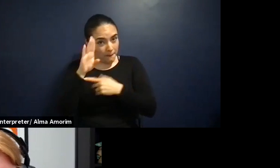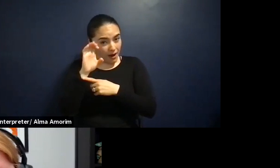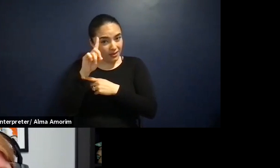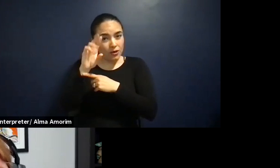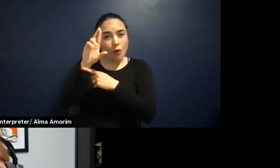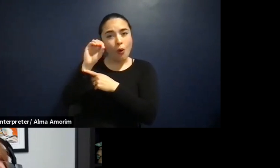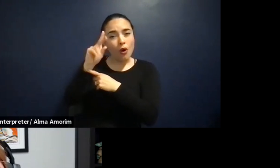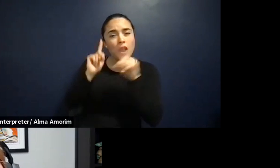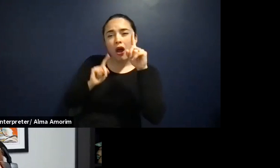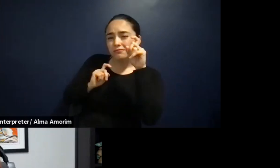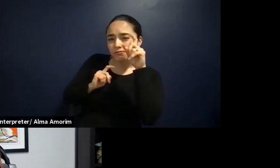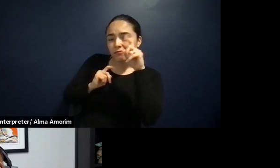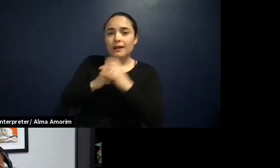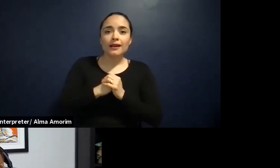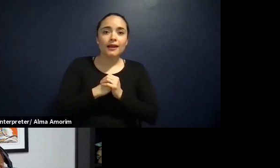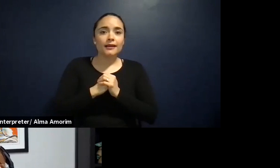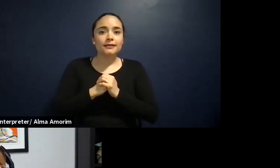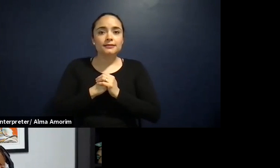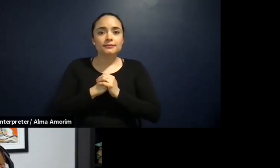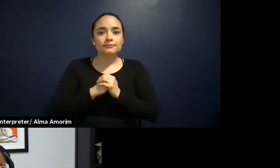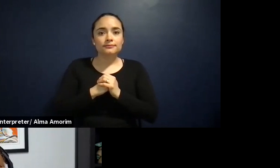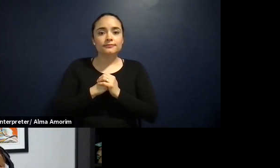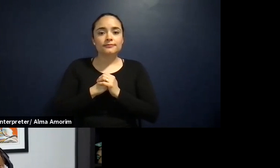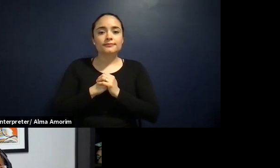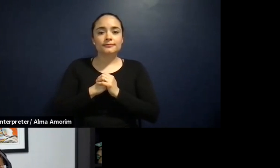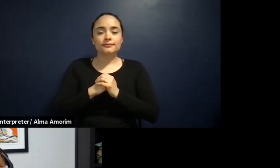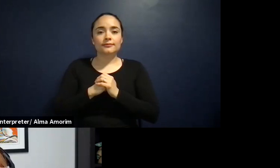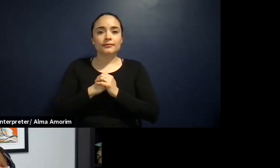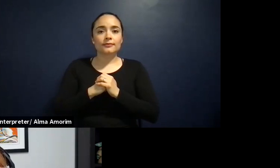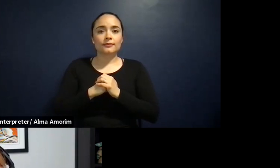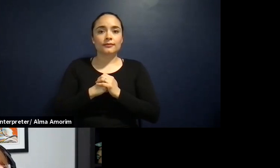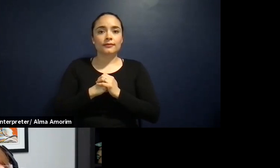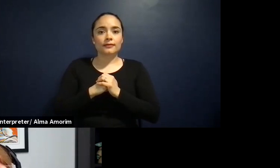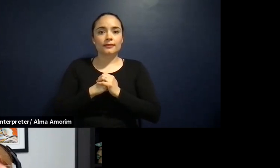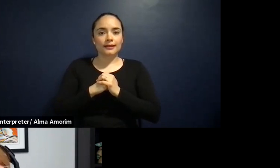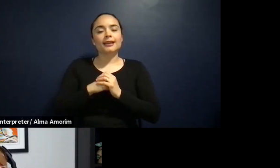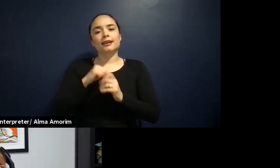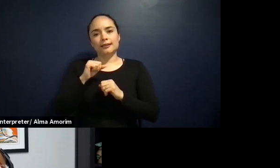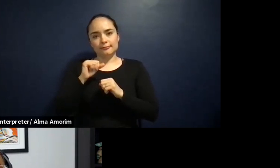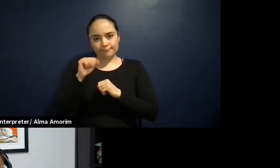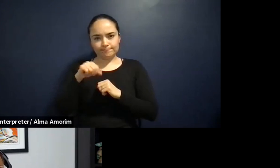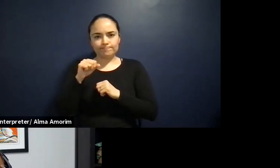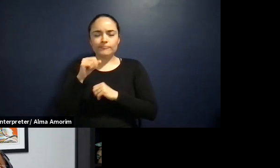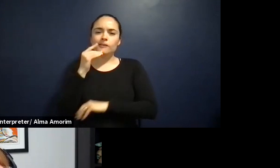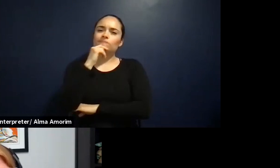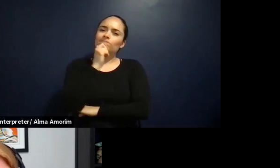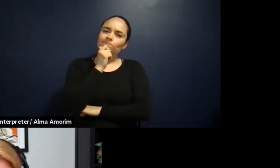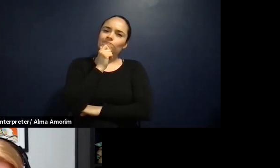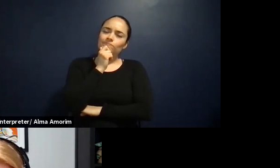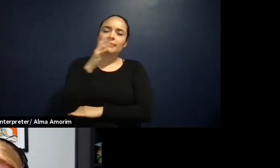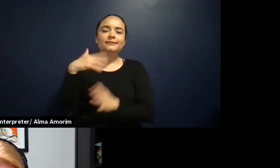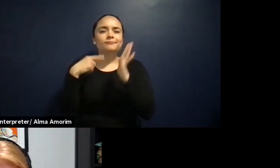you know, we think about, trying to think of an example of where bedrock would come in. So